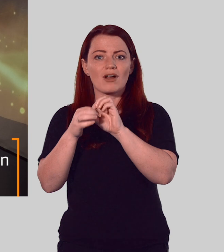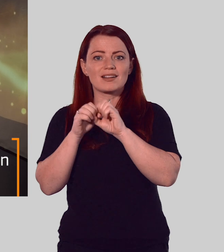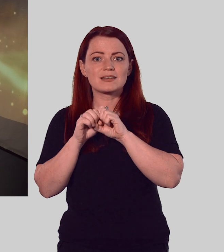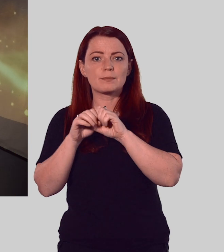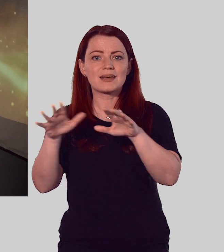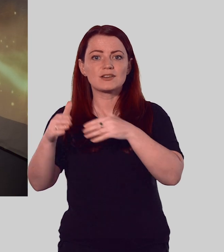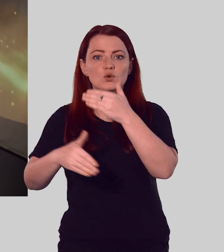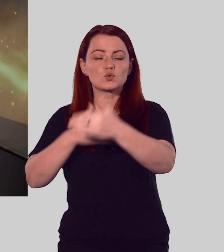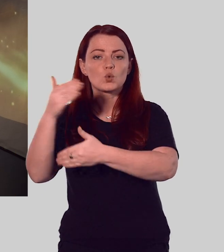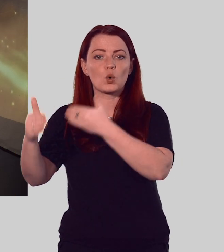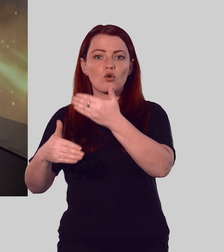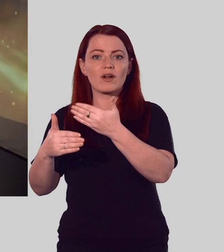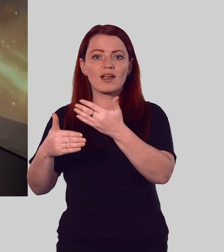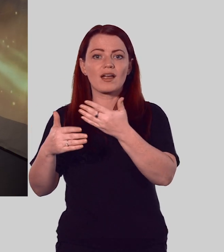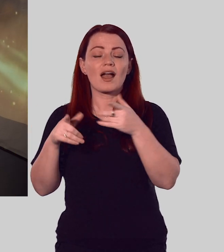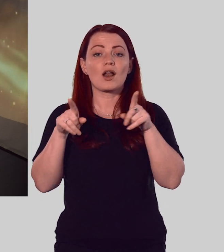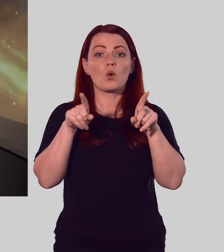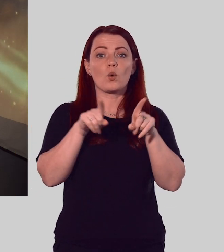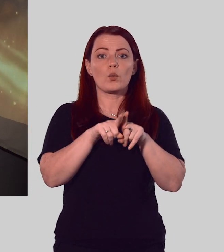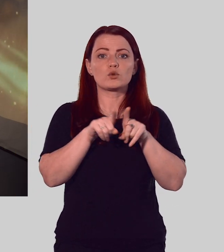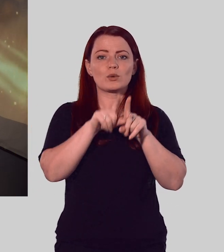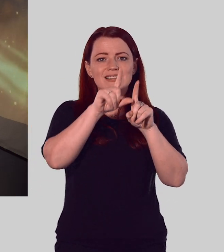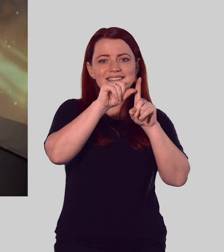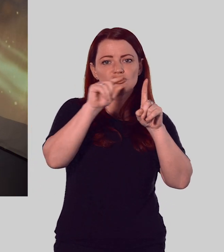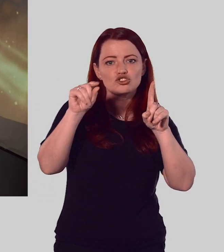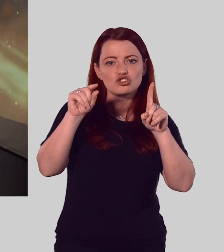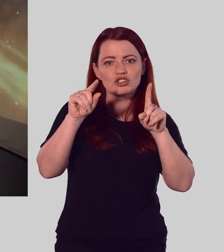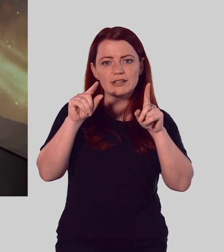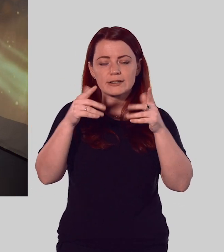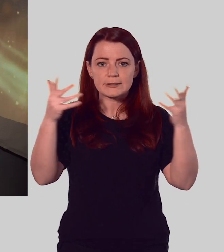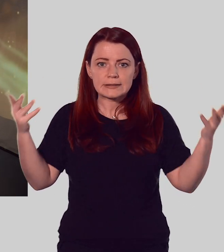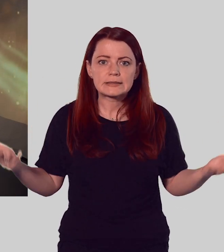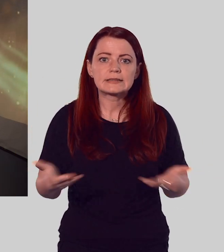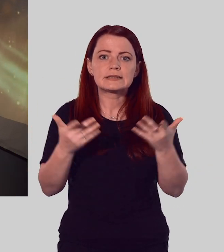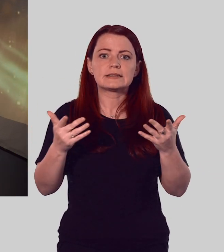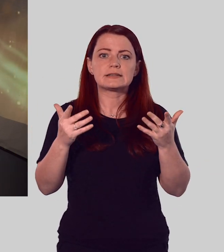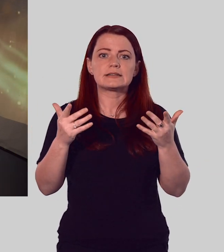and a digitally driven, sensory theatre piece using remote actors